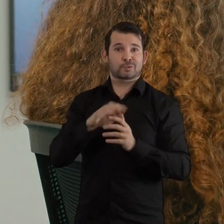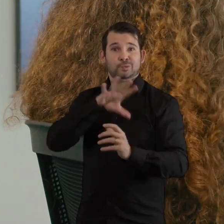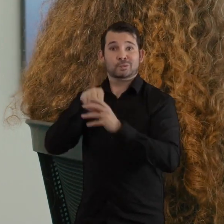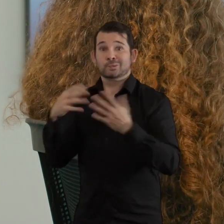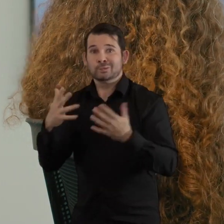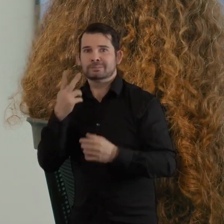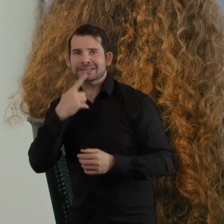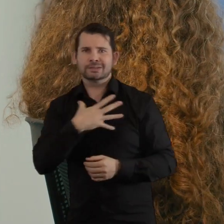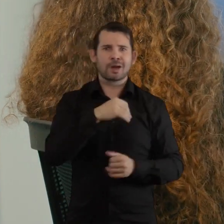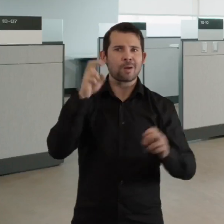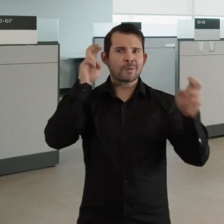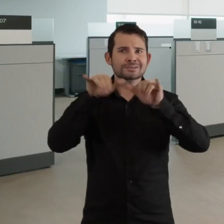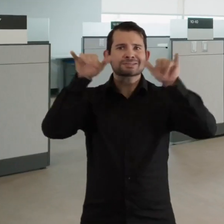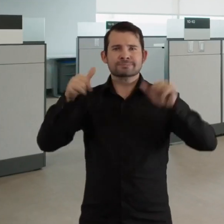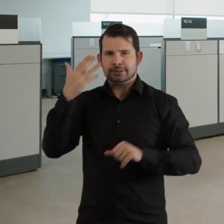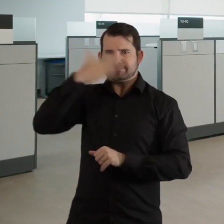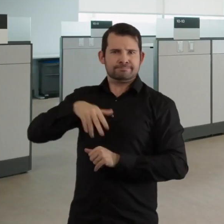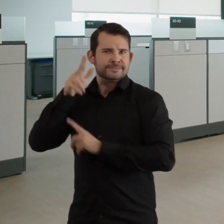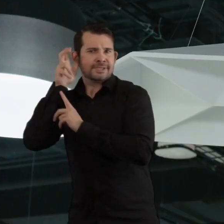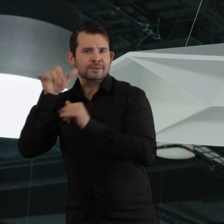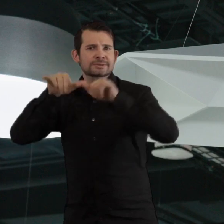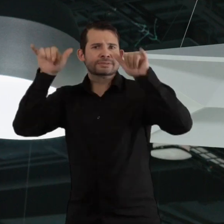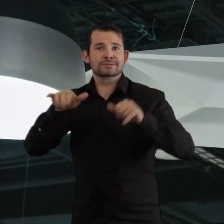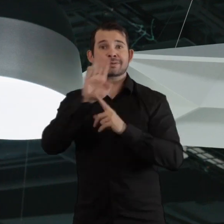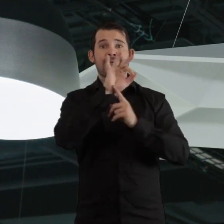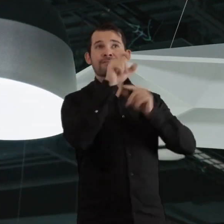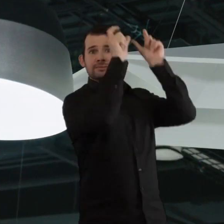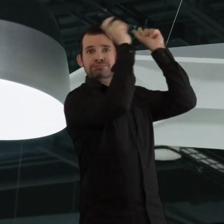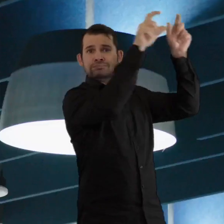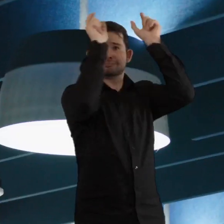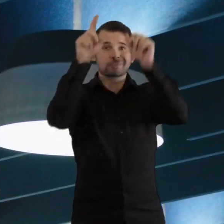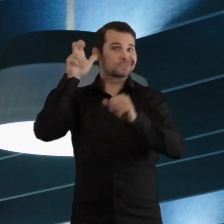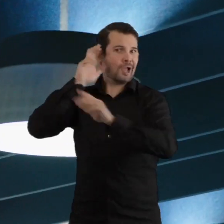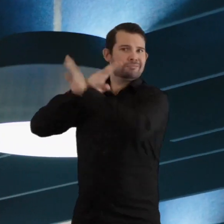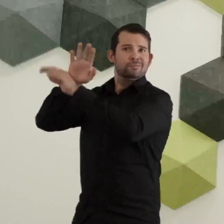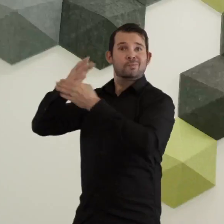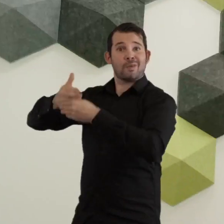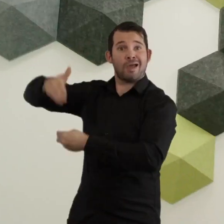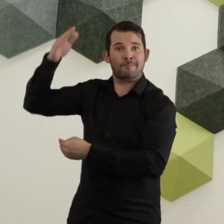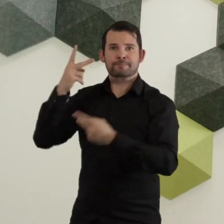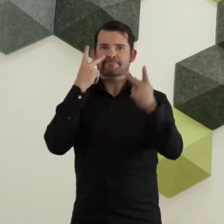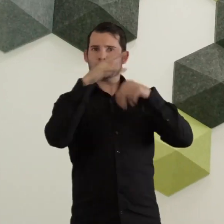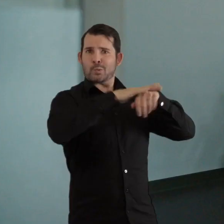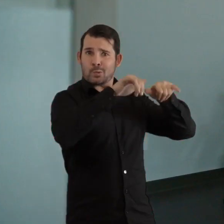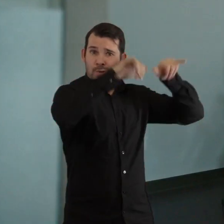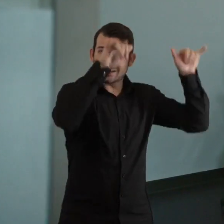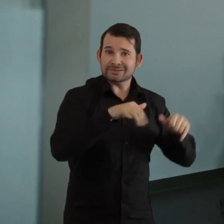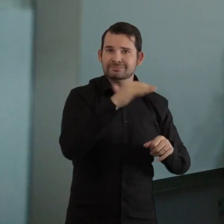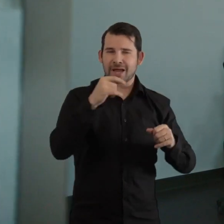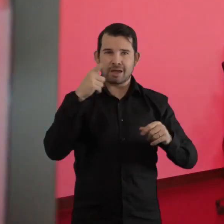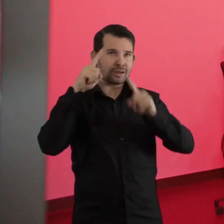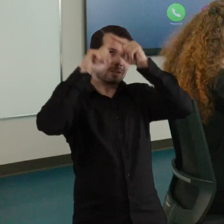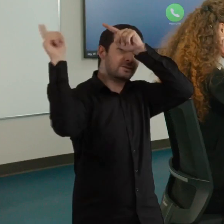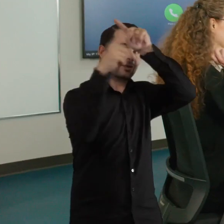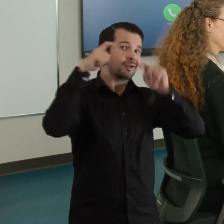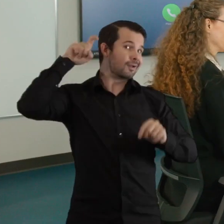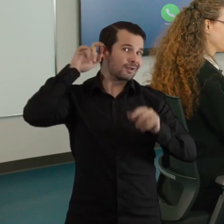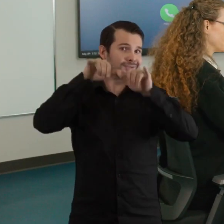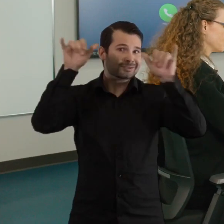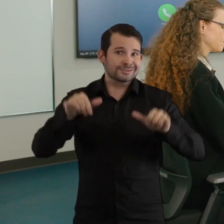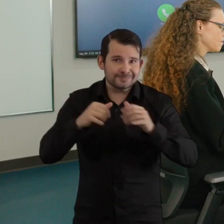This includes pink and white noise systems, masking sound systems, baffles, soundproof walls, invisible warning systems, and infrared loop systems.